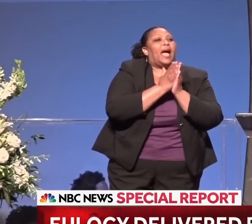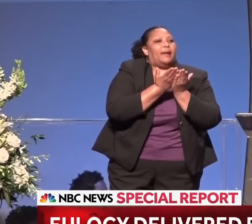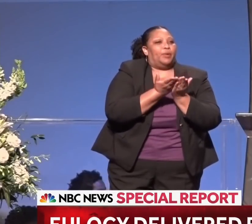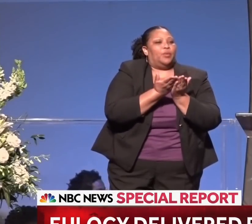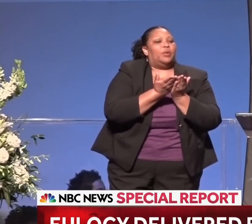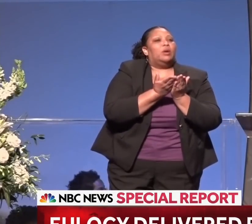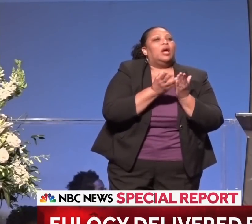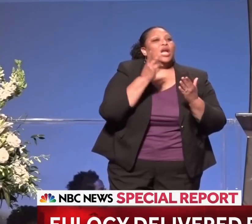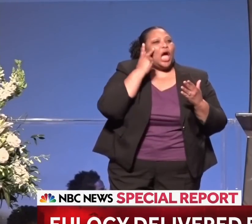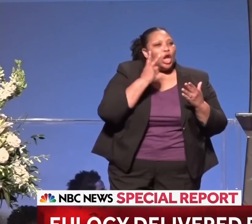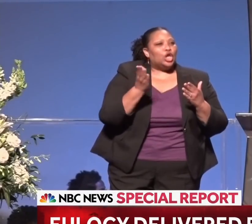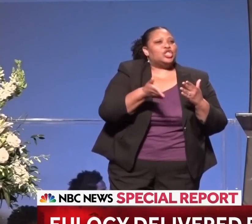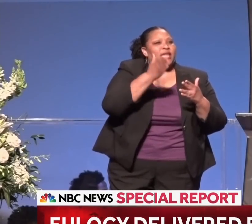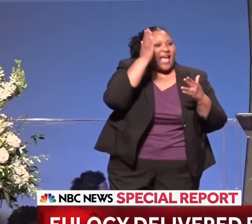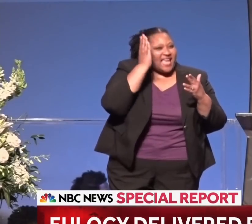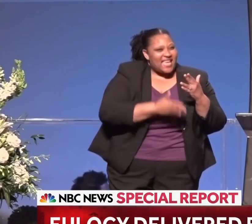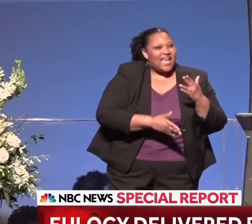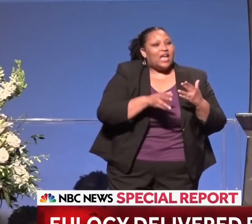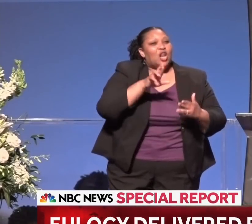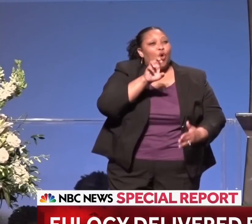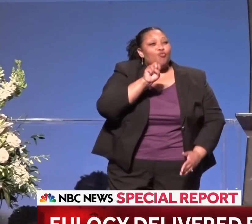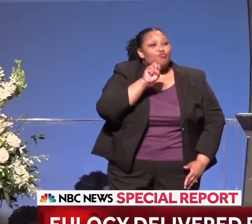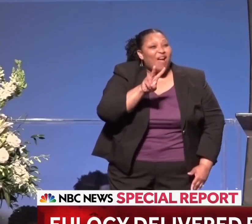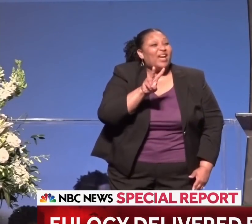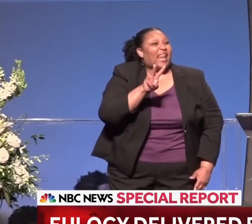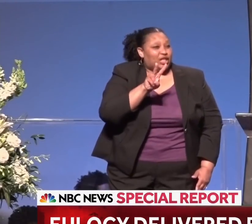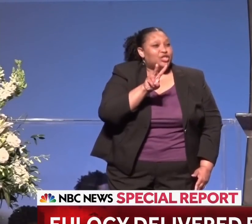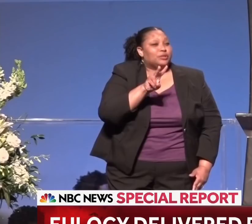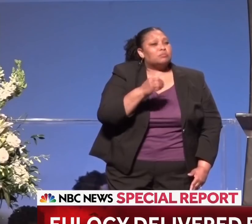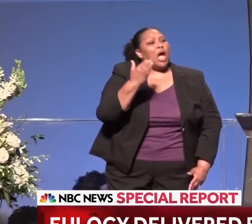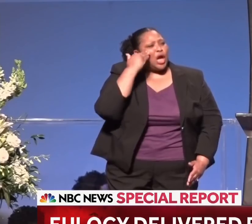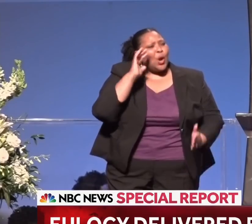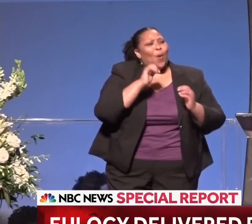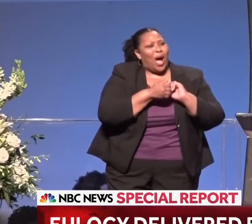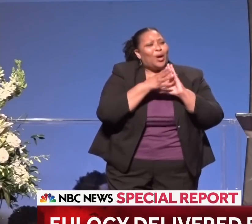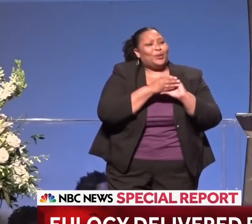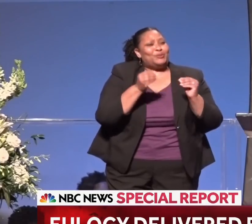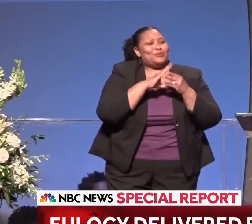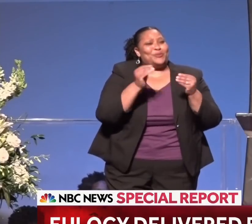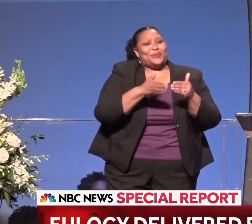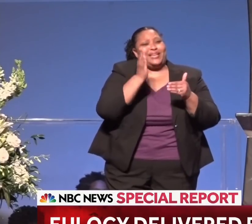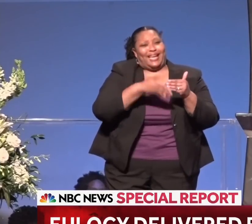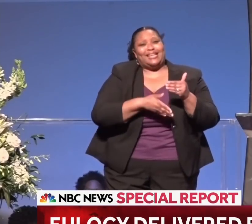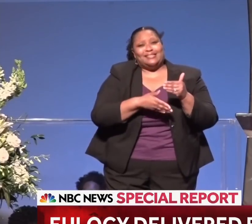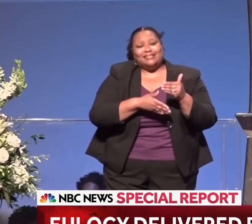I SAT IN MY OFFICE AND I TOOK MY BIBLE OUT. AND I TURNED TO THE END OF THE